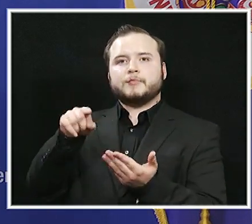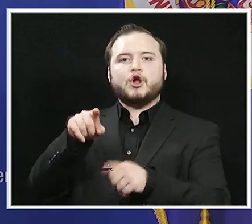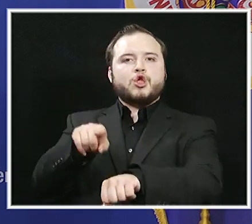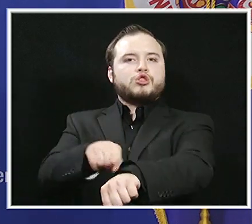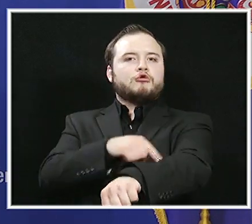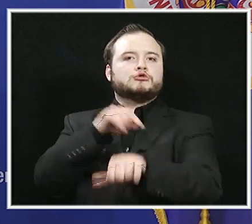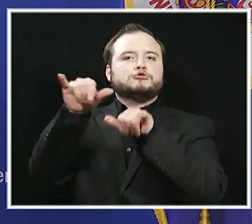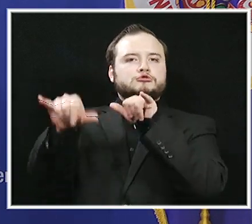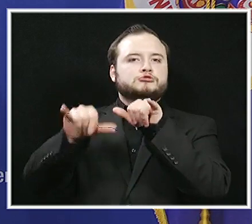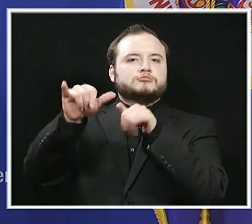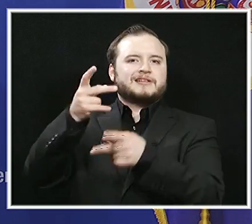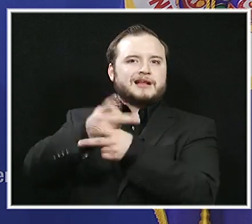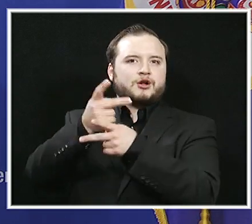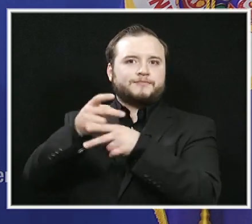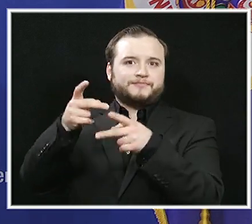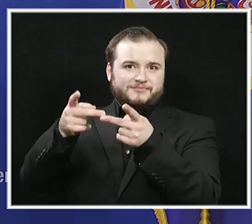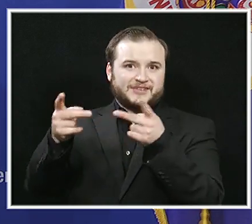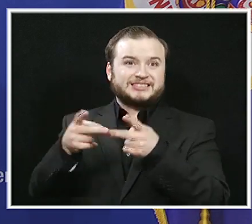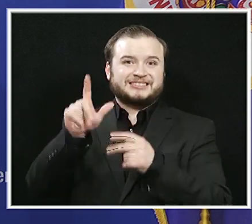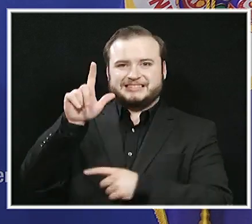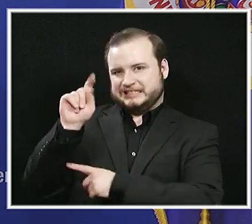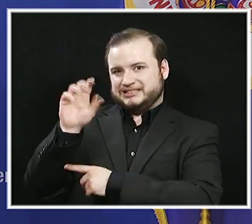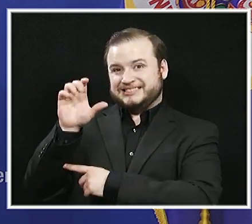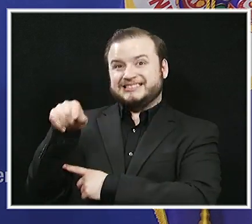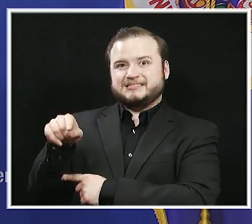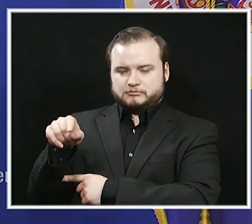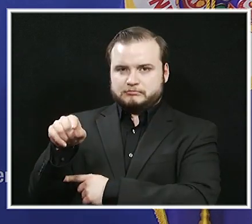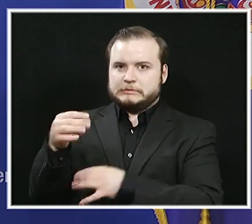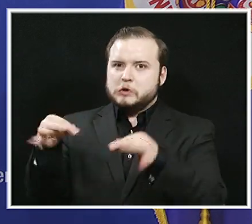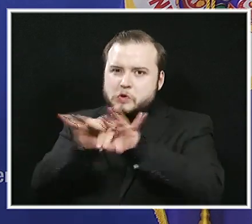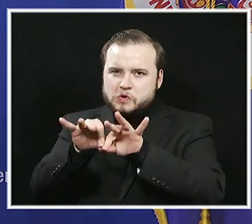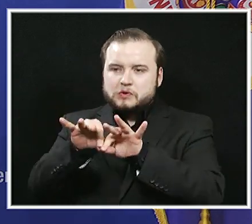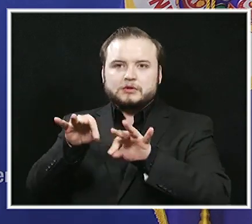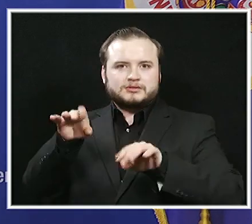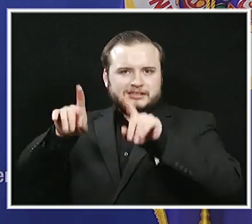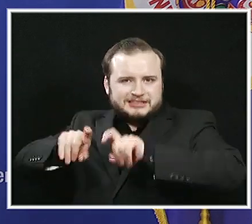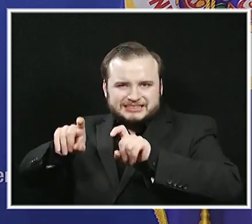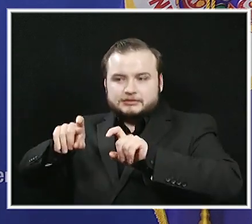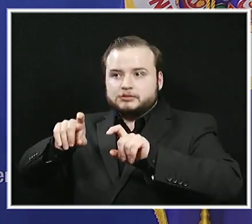very thoughtful and vigilant here. We've seen similar dynamic in terms of longterm care